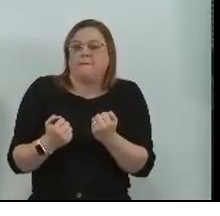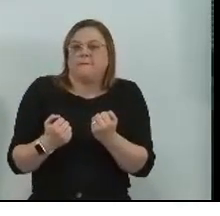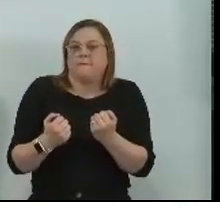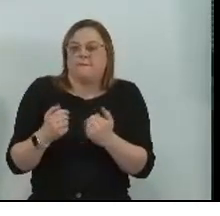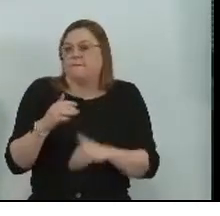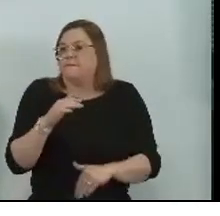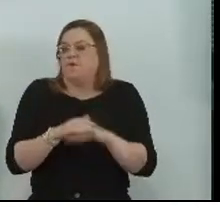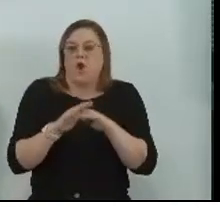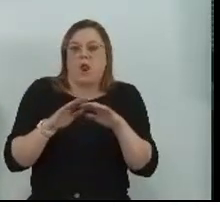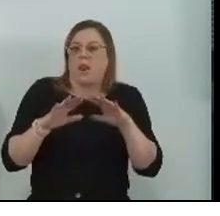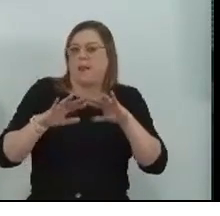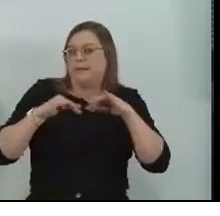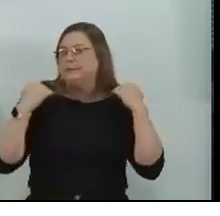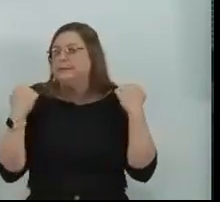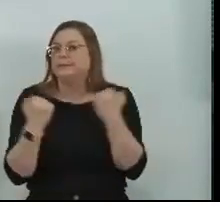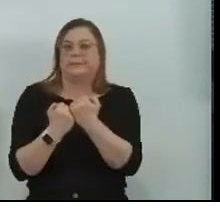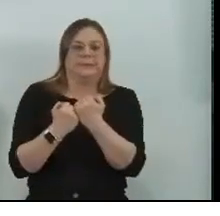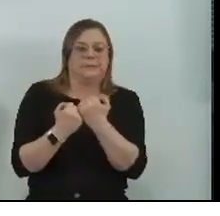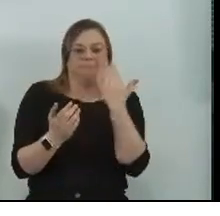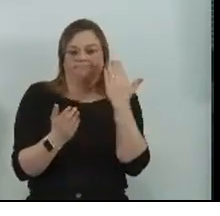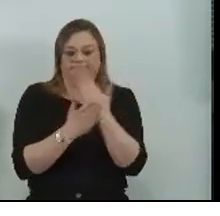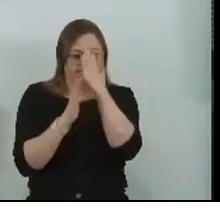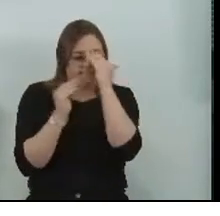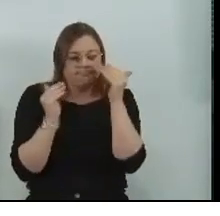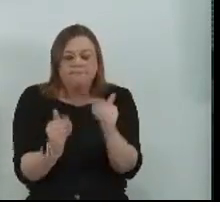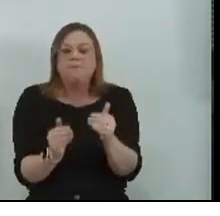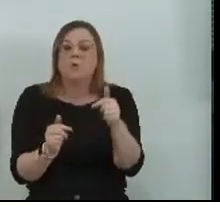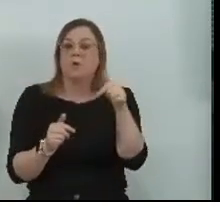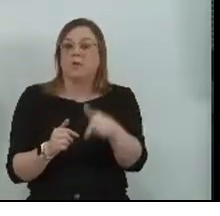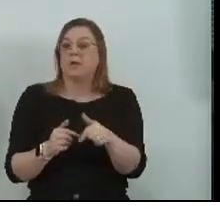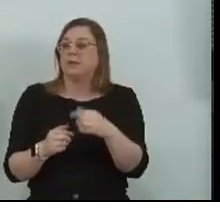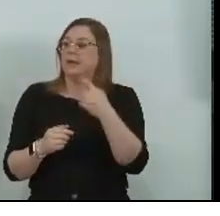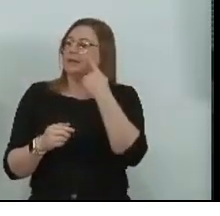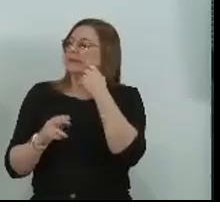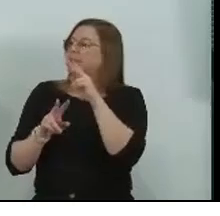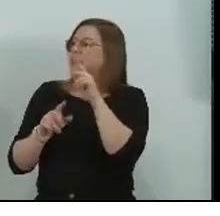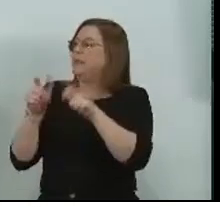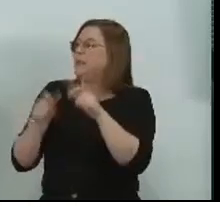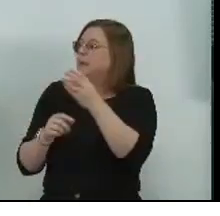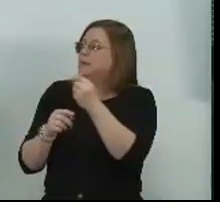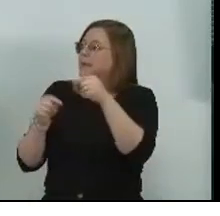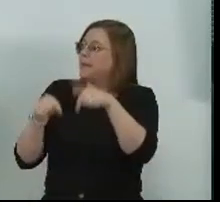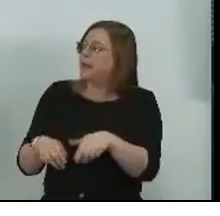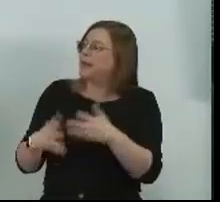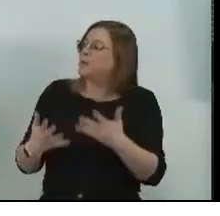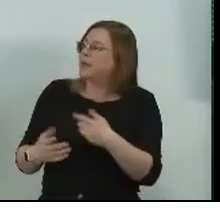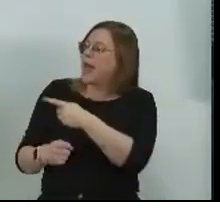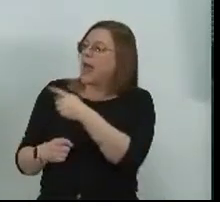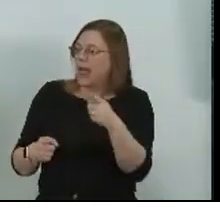team that's devoted to working on this. I see people here today who can, who can,